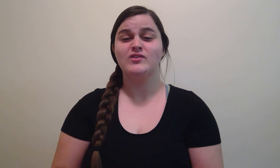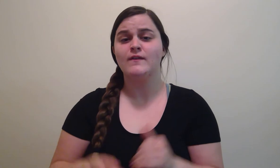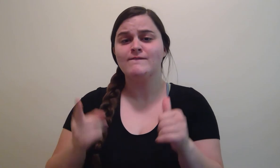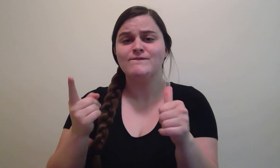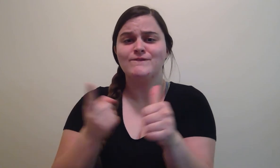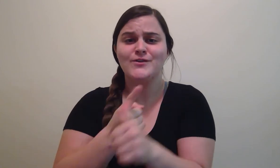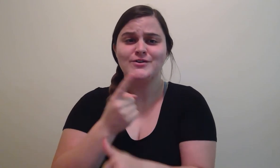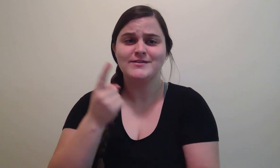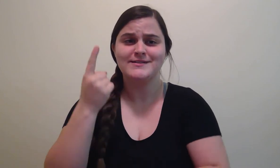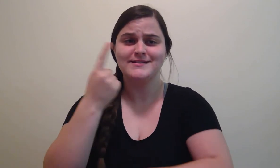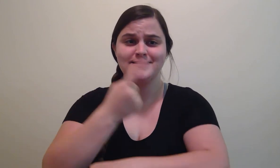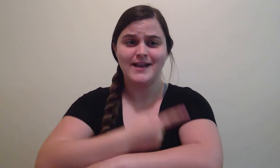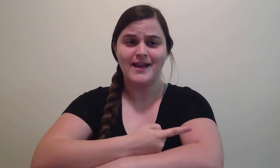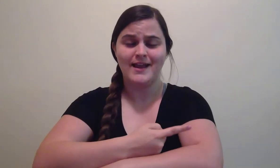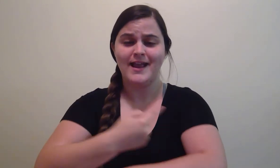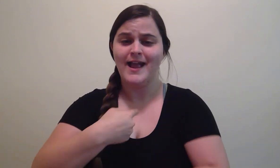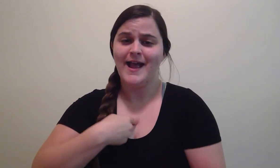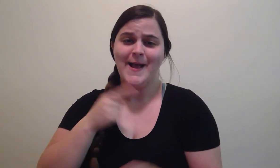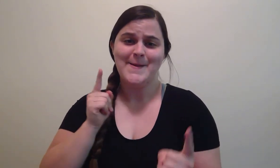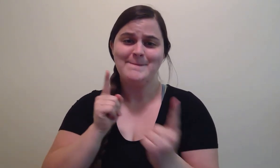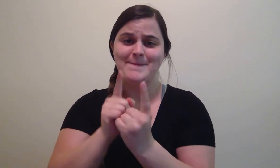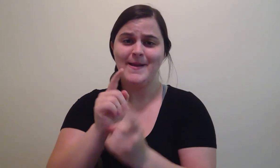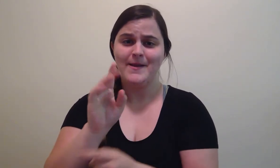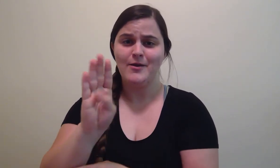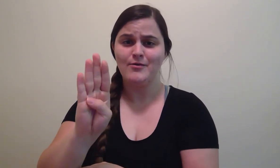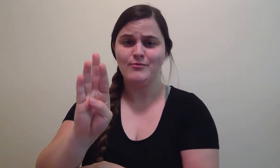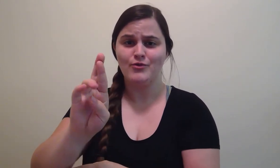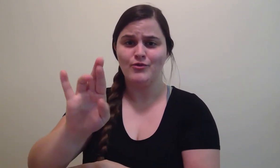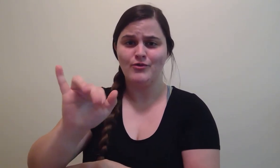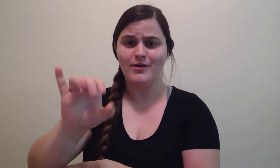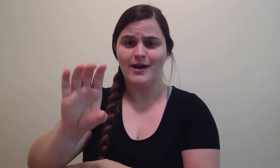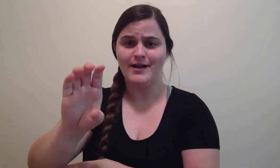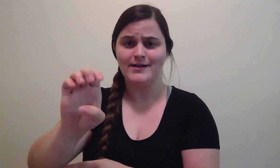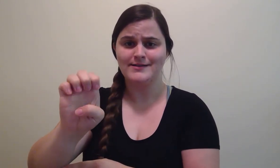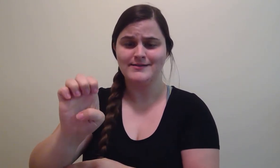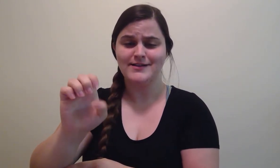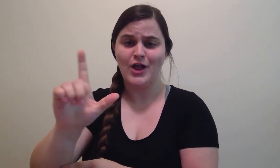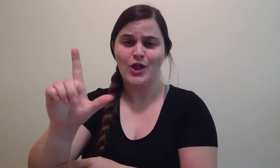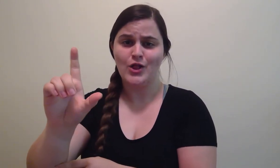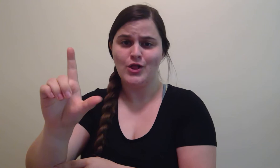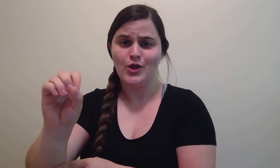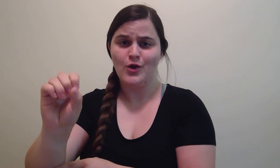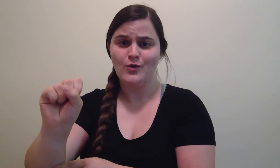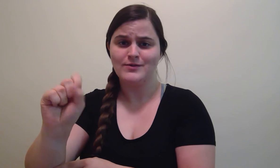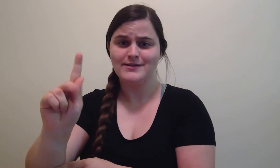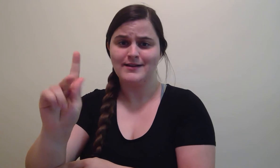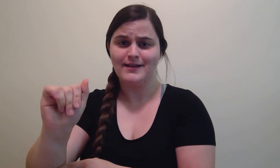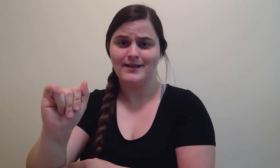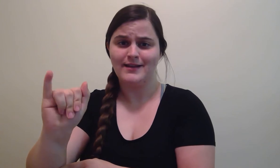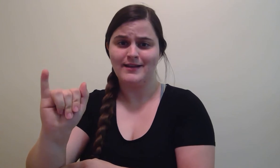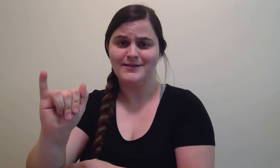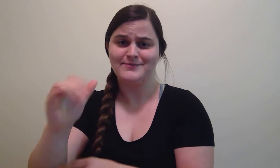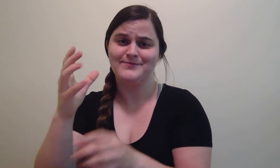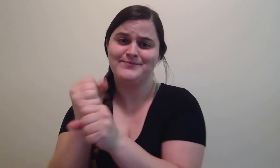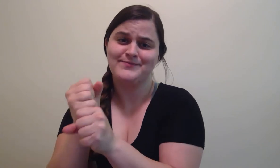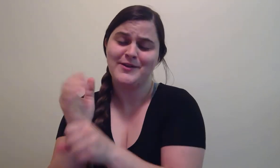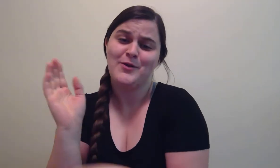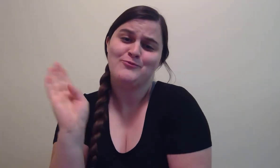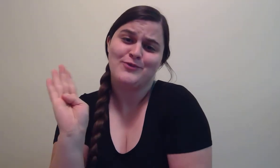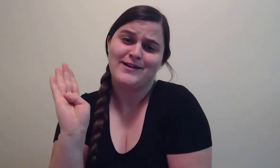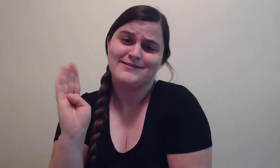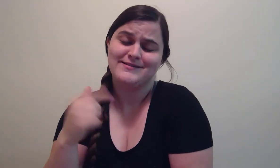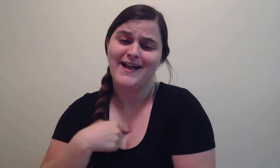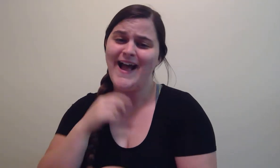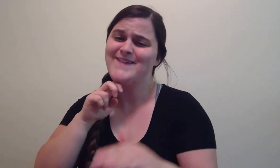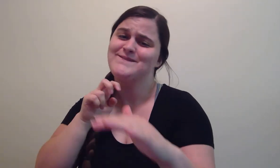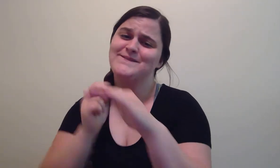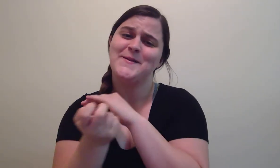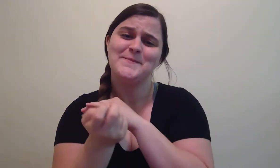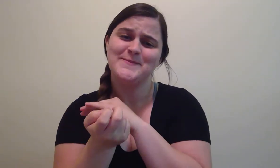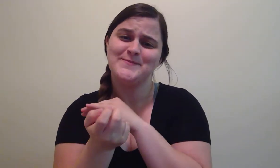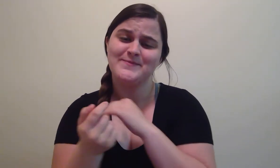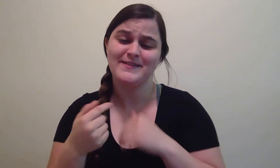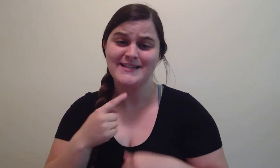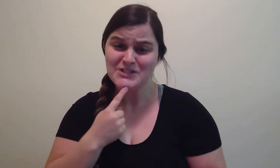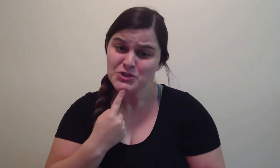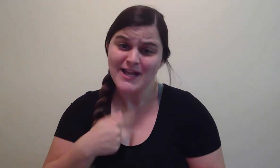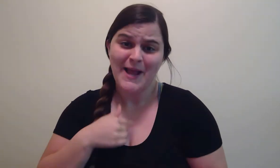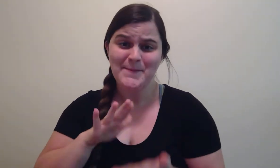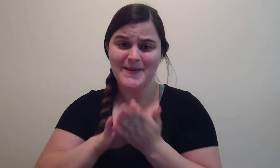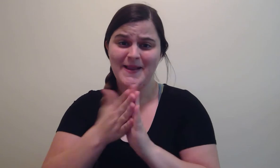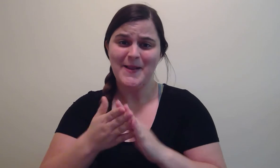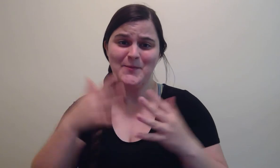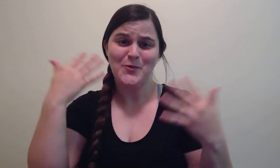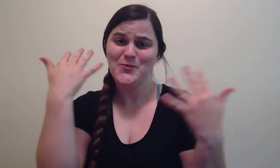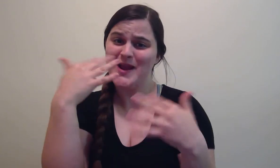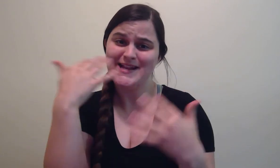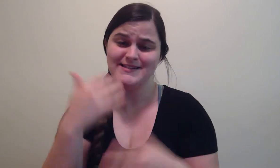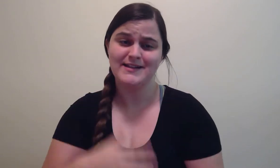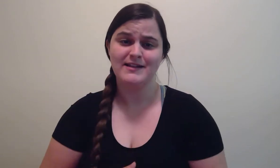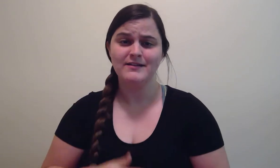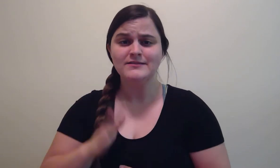The first day I met Bryce Loski, I flipped. Honestly, one look at him and I became a lunatic.